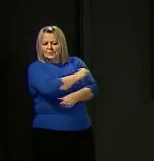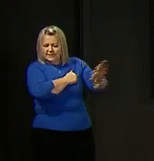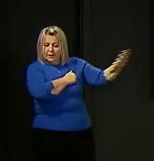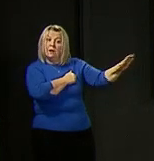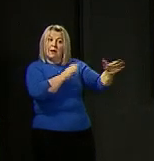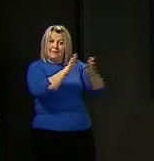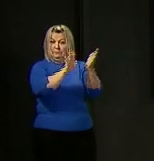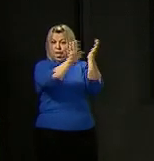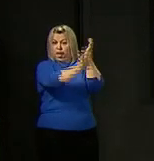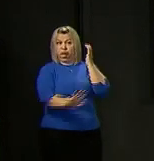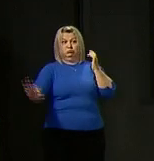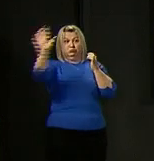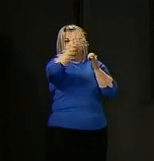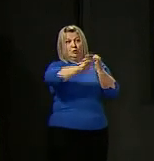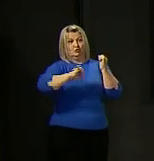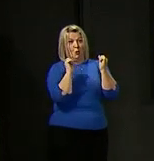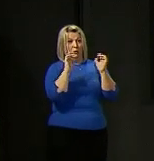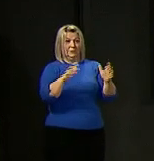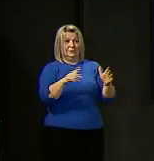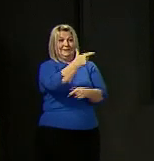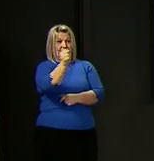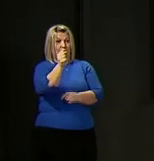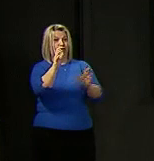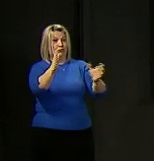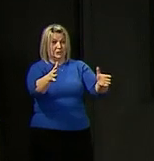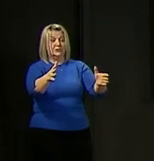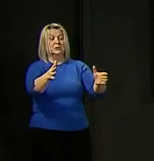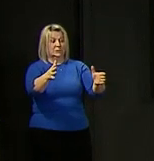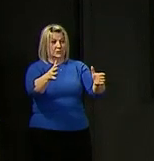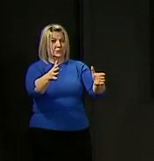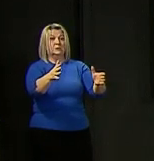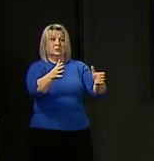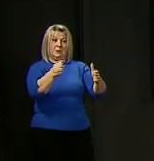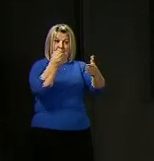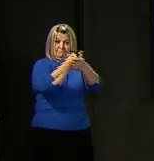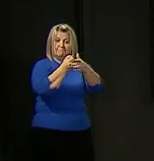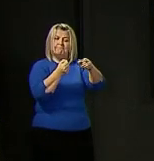also and perhaps more importantly do we have the same number of ventilators as